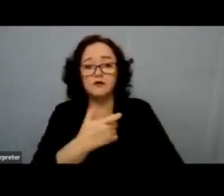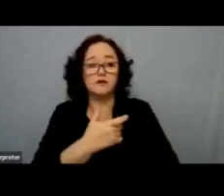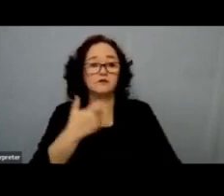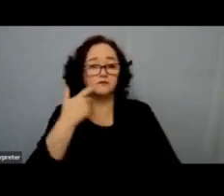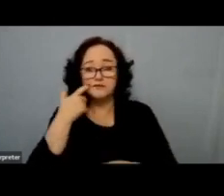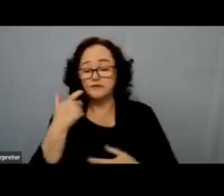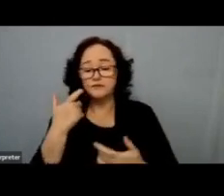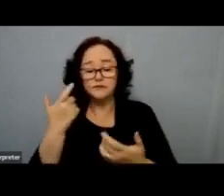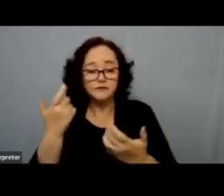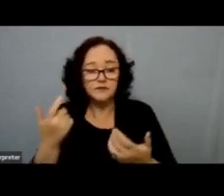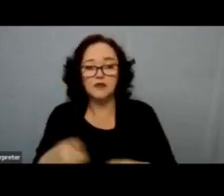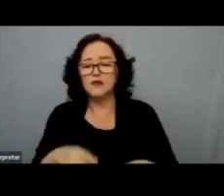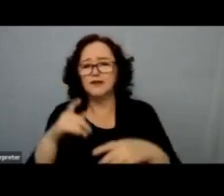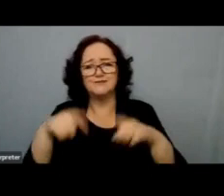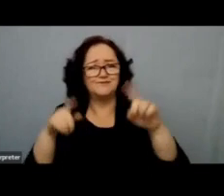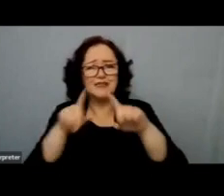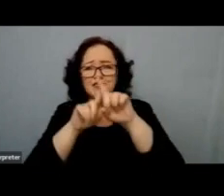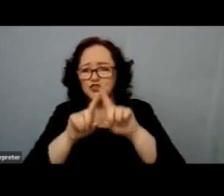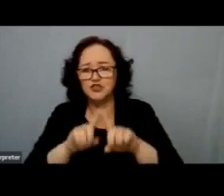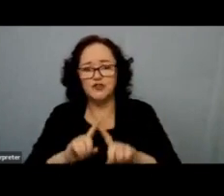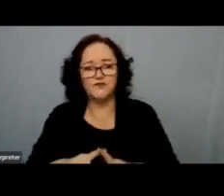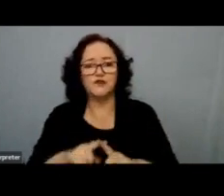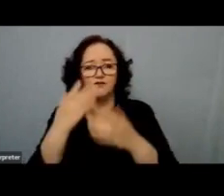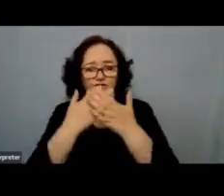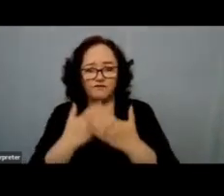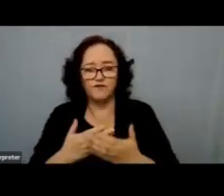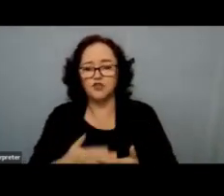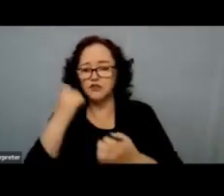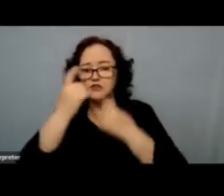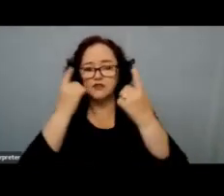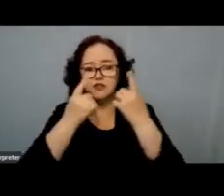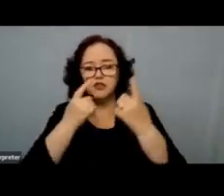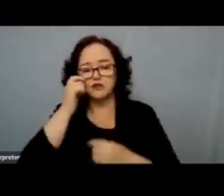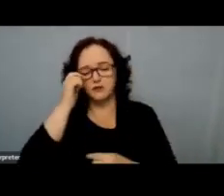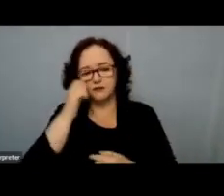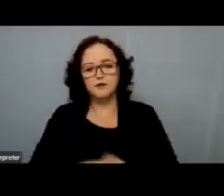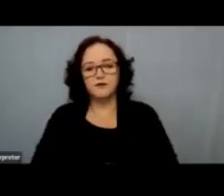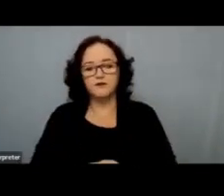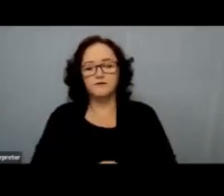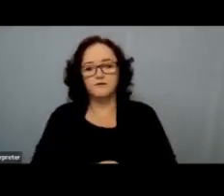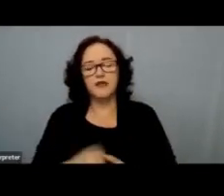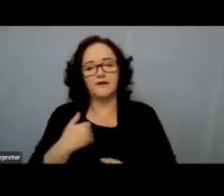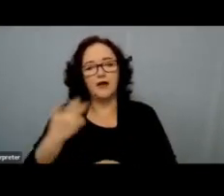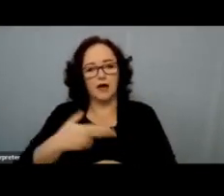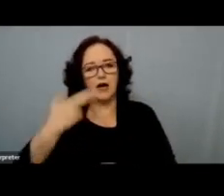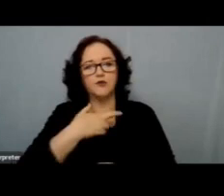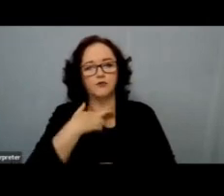violence among others, to to consider these, these high risk populations and people with